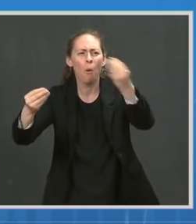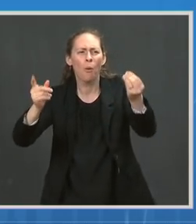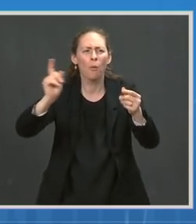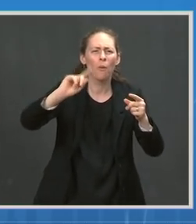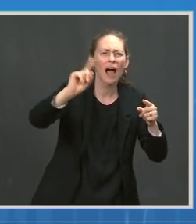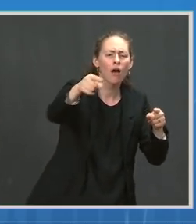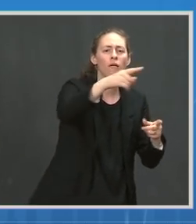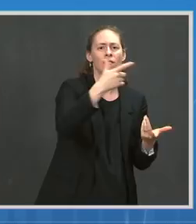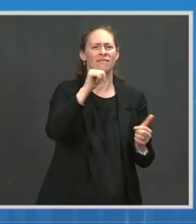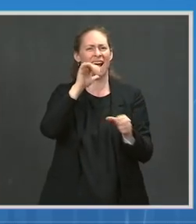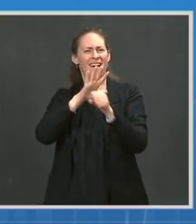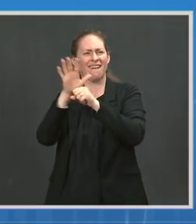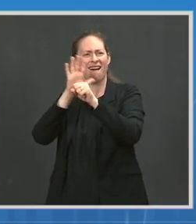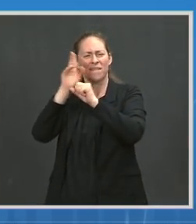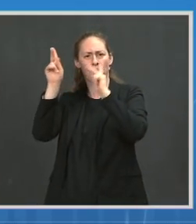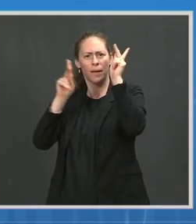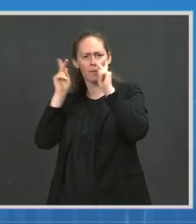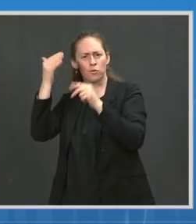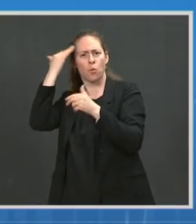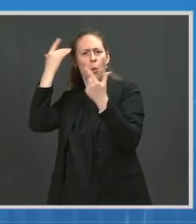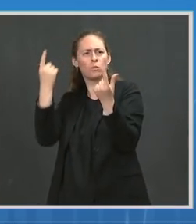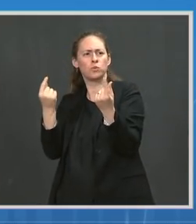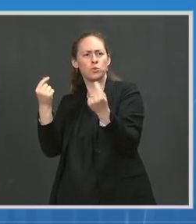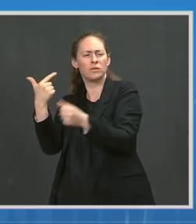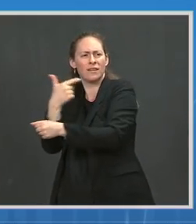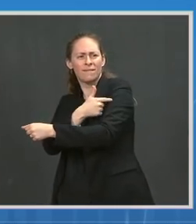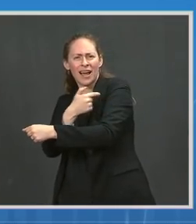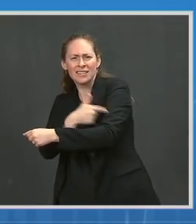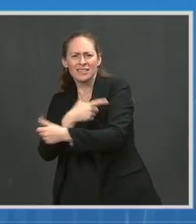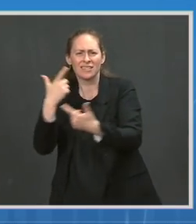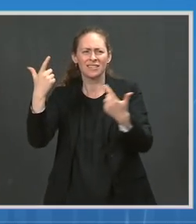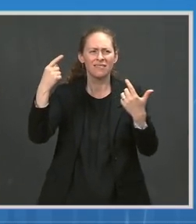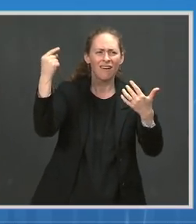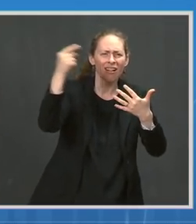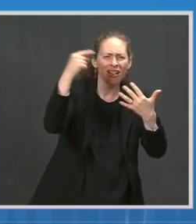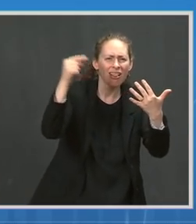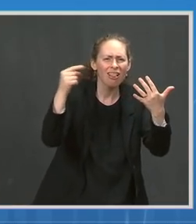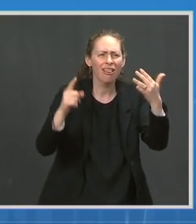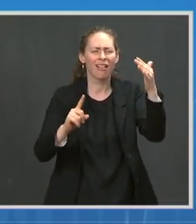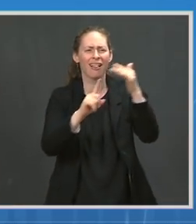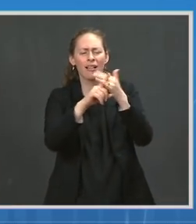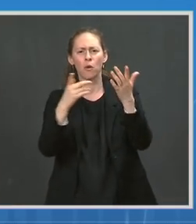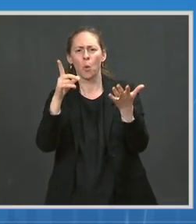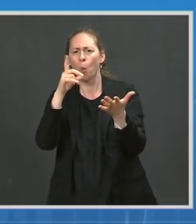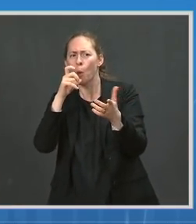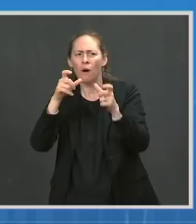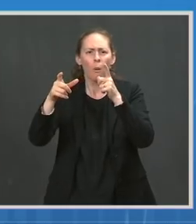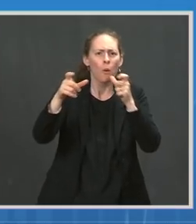on who qualified in every state, Tribe, and territory. We got to work, around the clock,